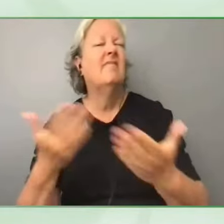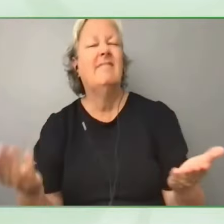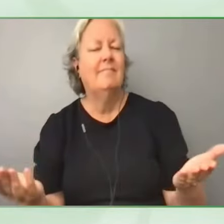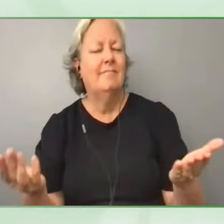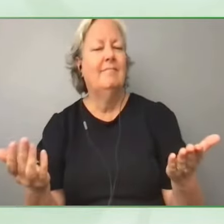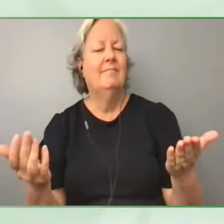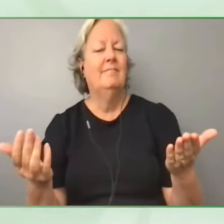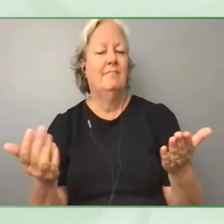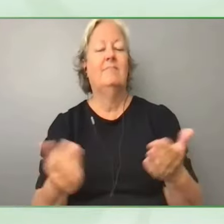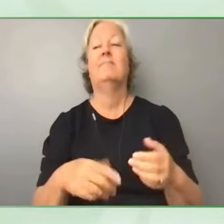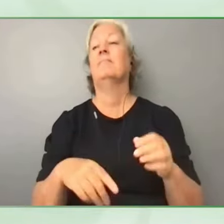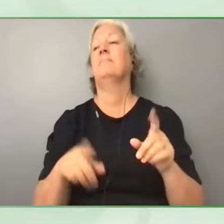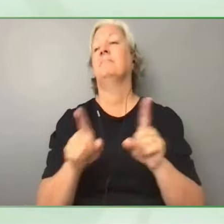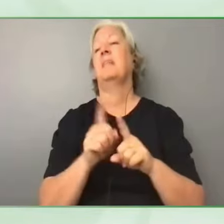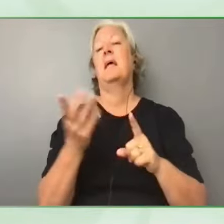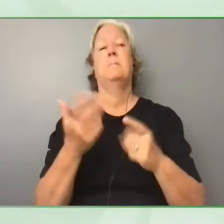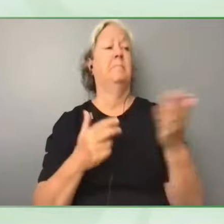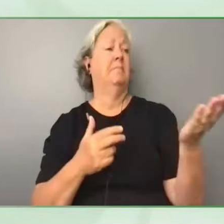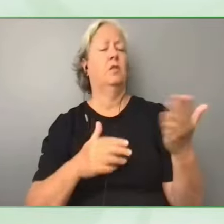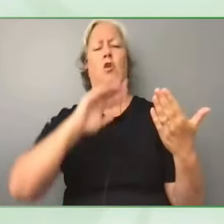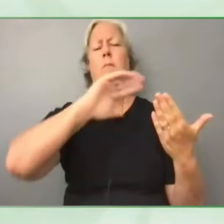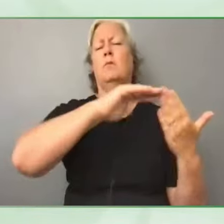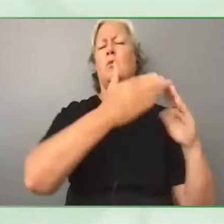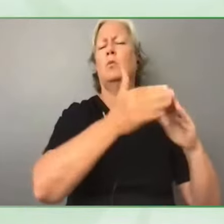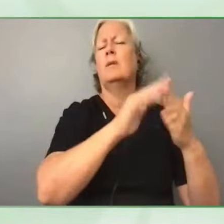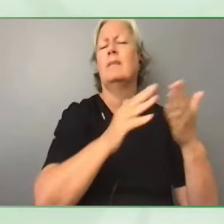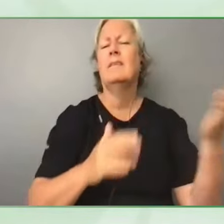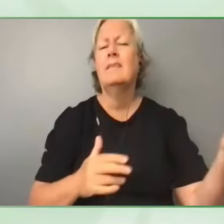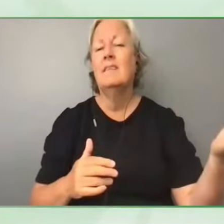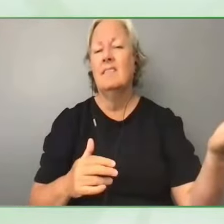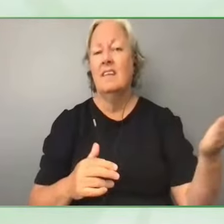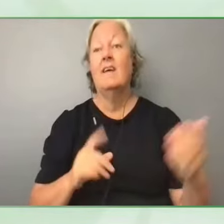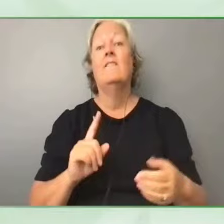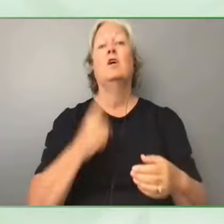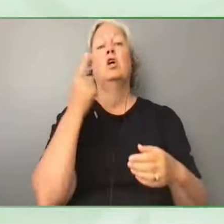looking at communities and we had 22 children working in communities